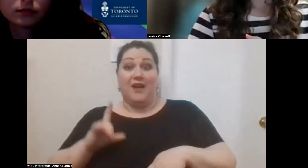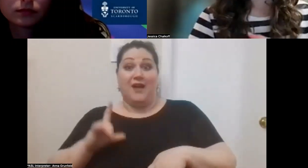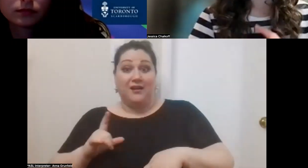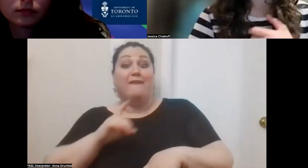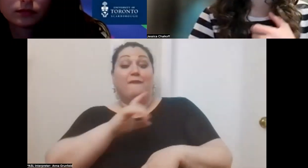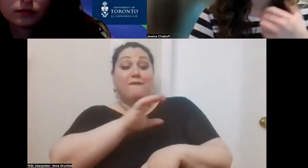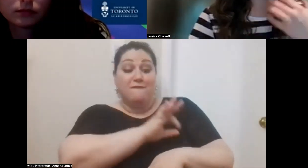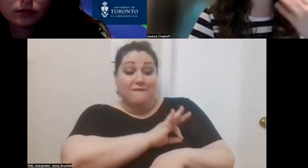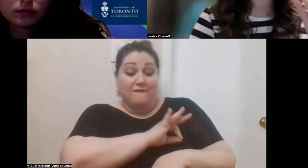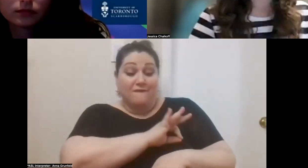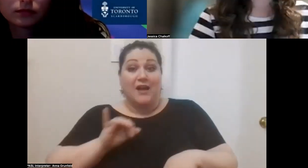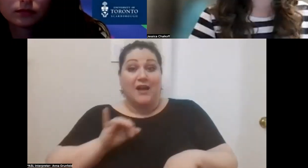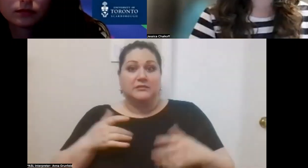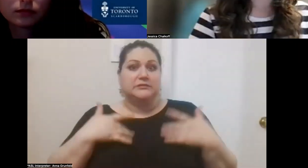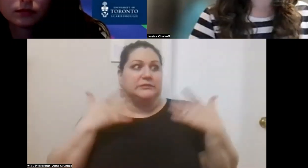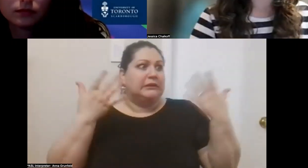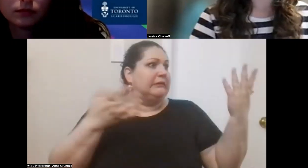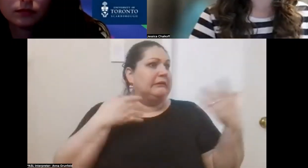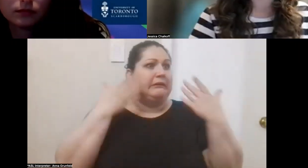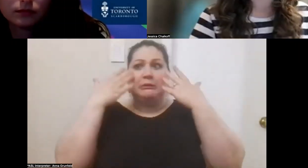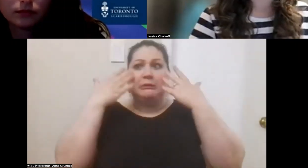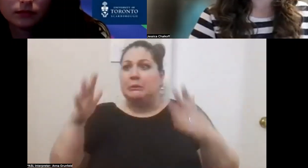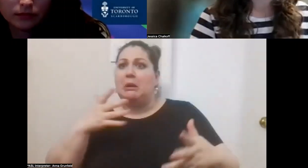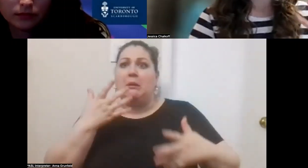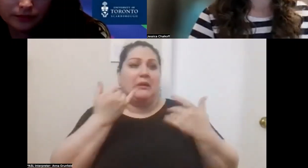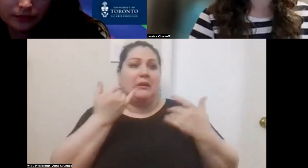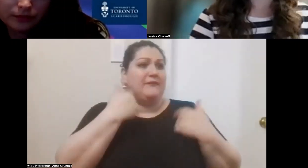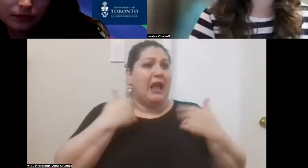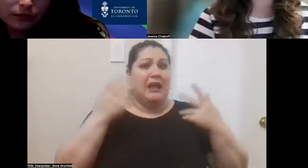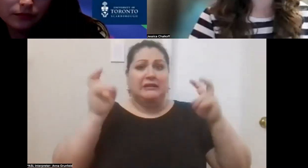And so when they had an issue, they couldn't exactly get a meeting.